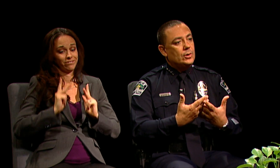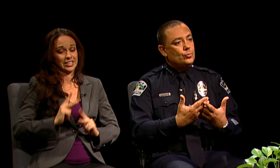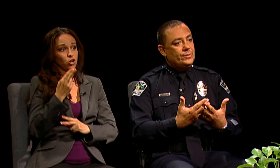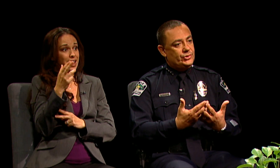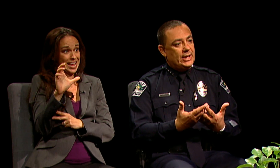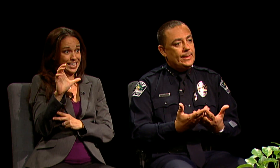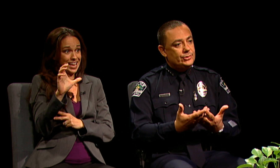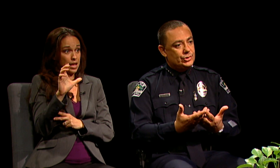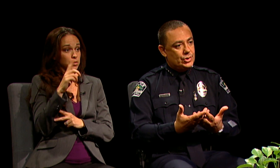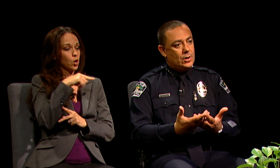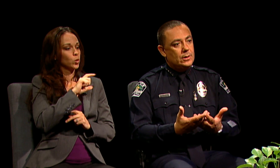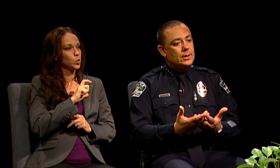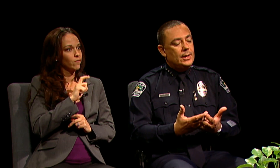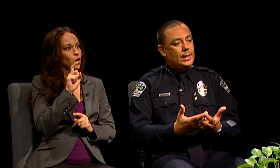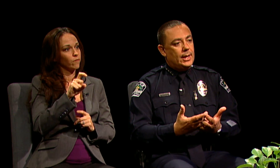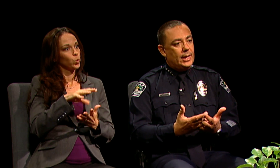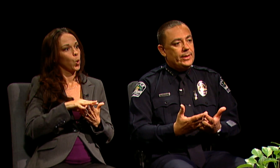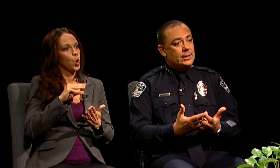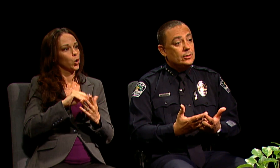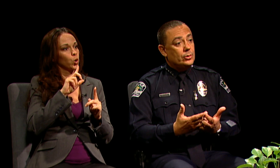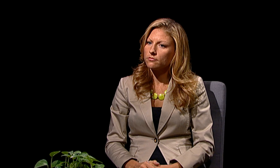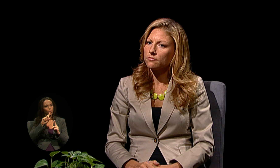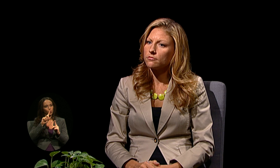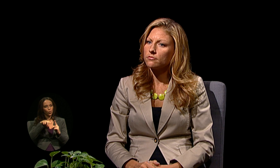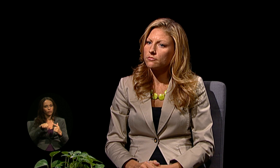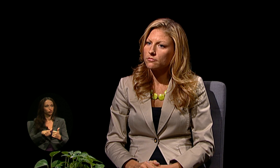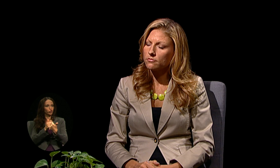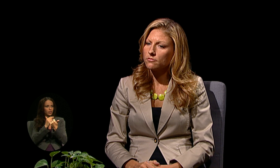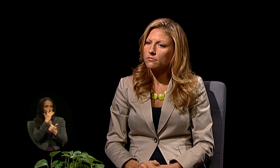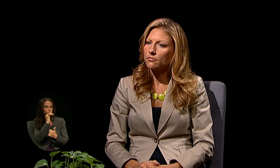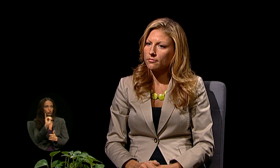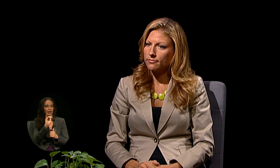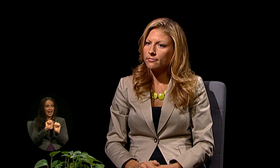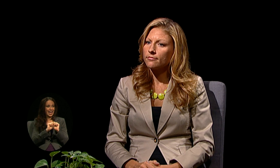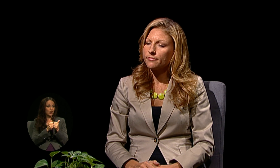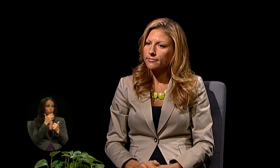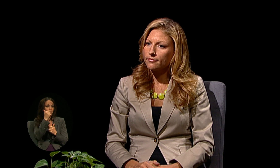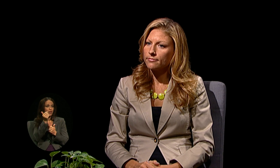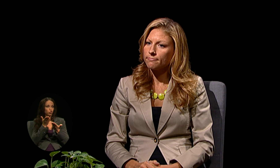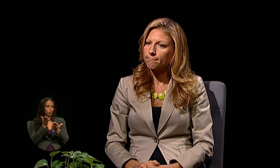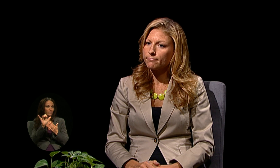WHAT THE CHALLENGES ARE, AND THEY CAN LEARN HOW TO BETTER SERVE THAT COMMUNITY.